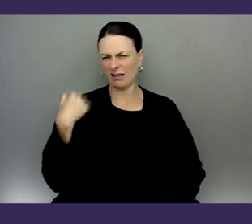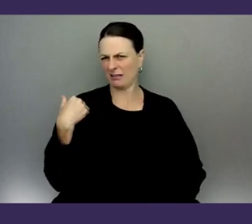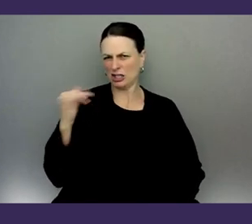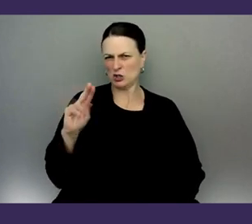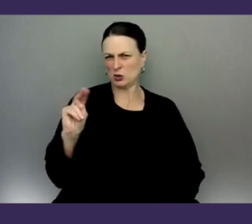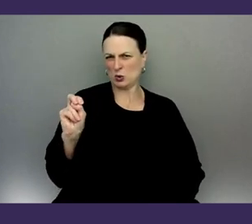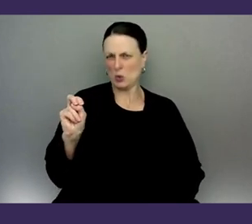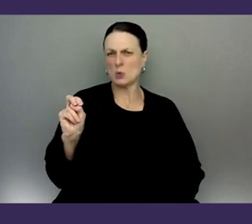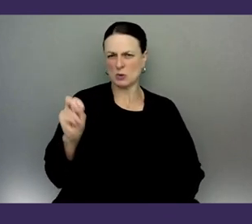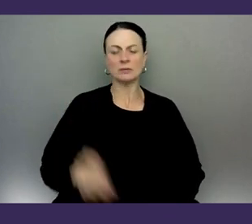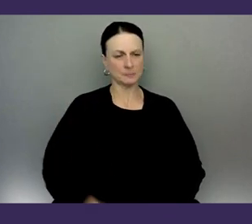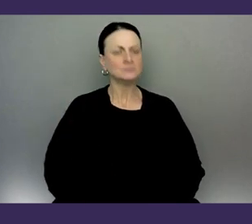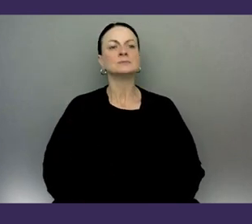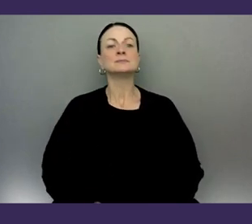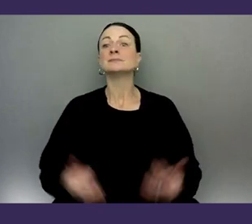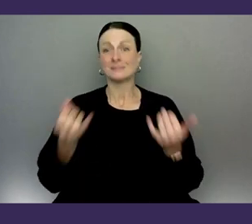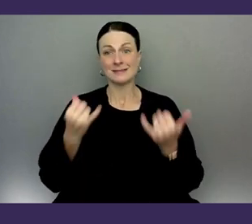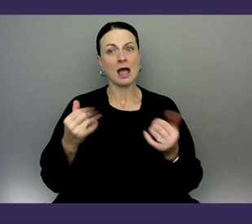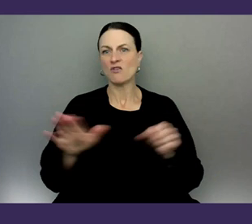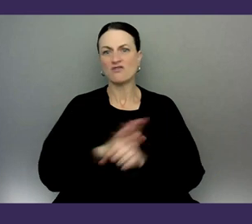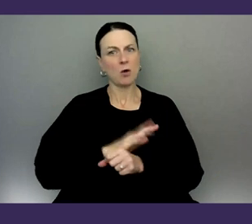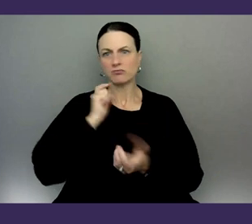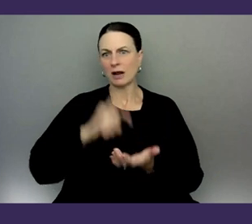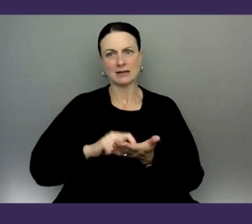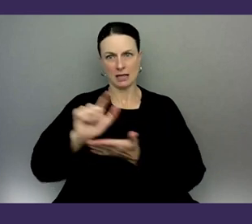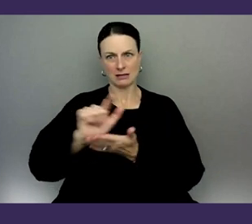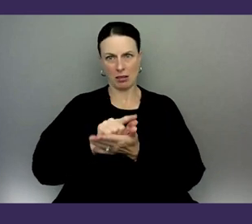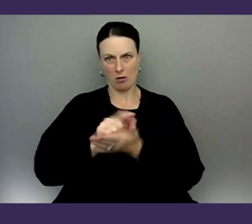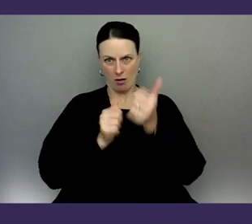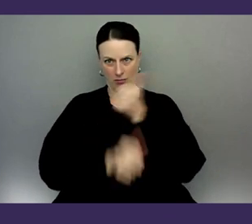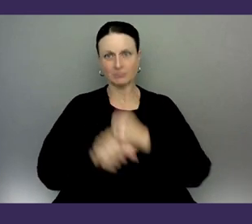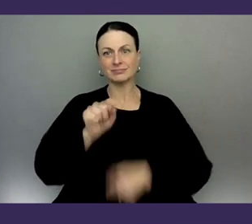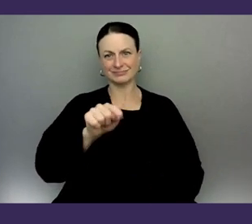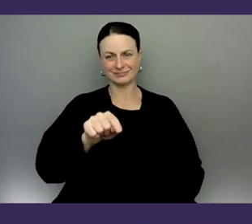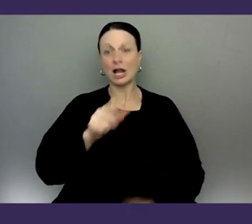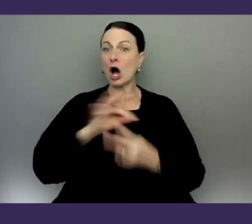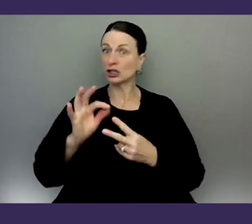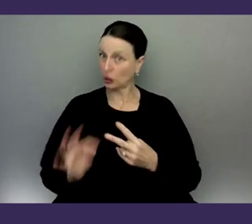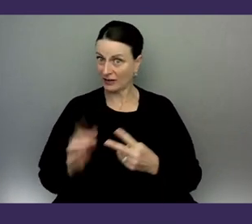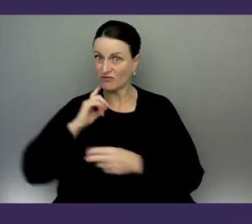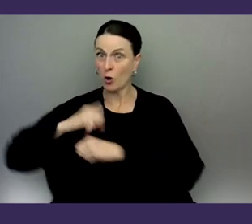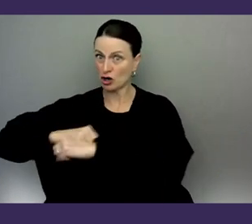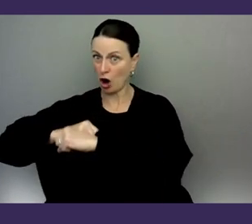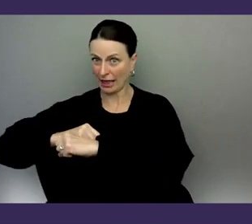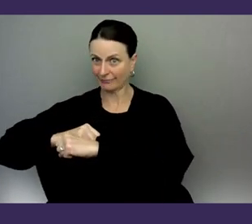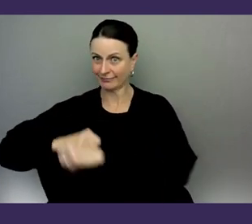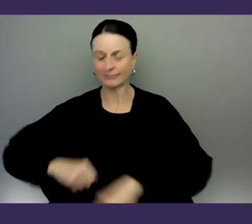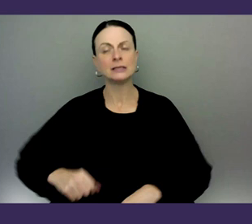And so it is now a legally recognized alternative to guardianship, but in layman's terms,